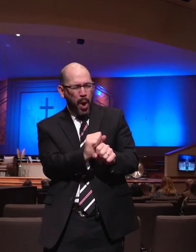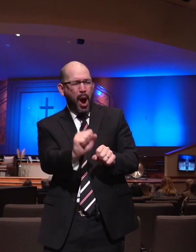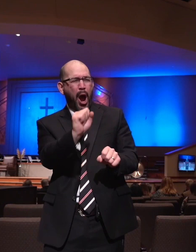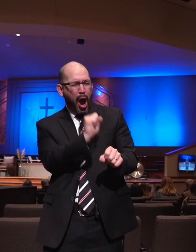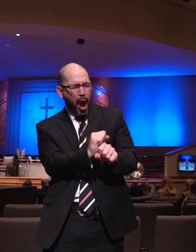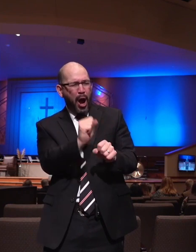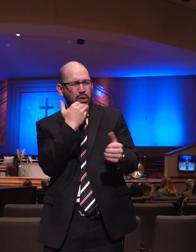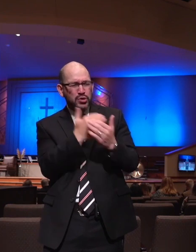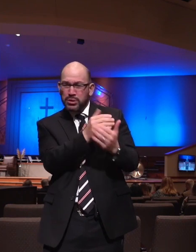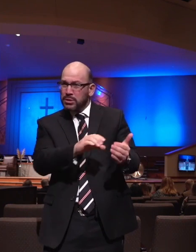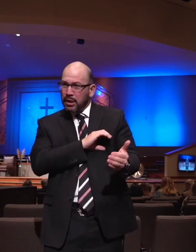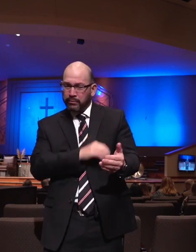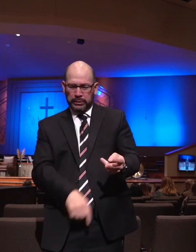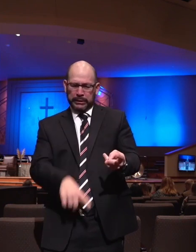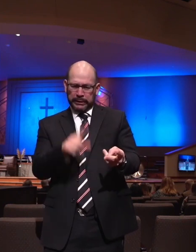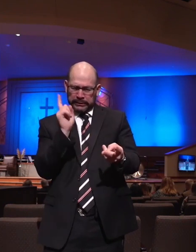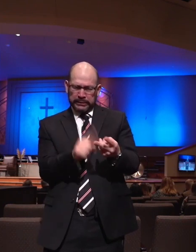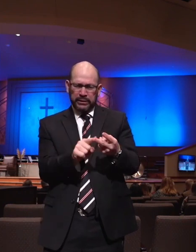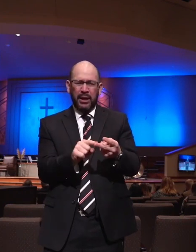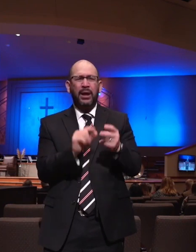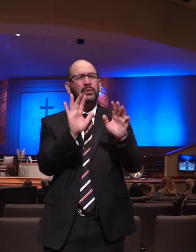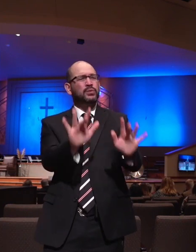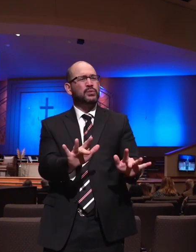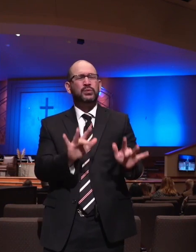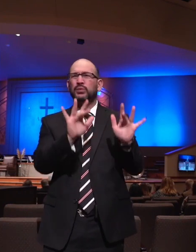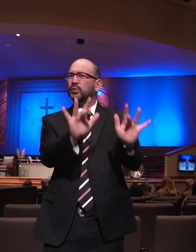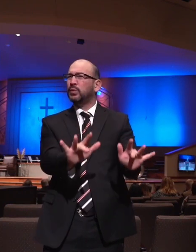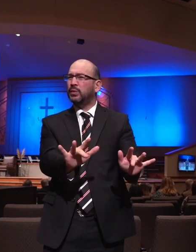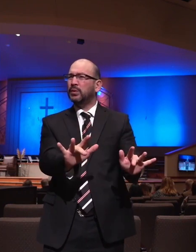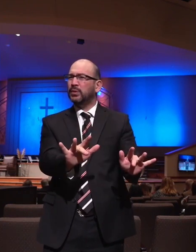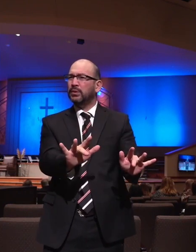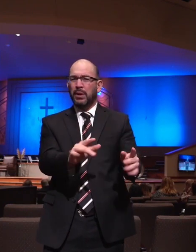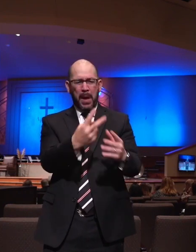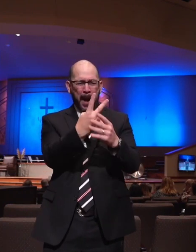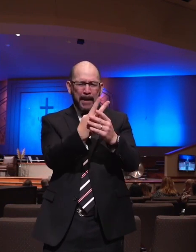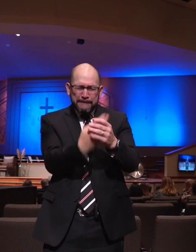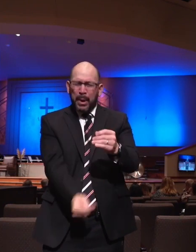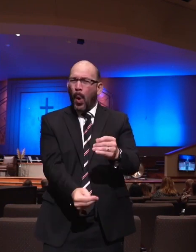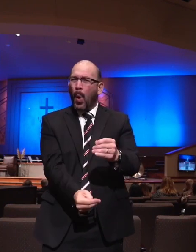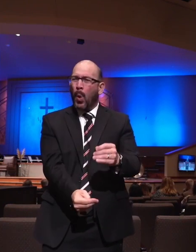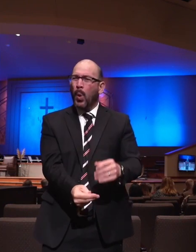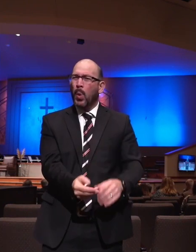here is a young little lady who has got character and she's got